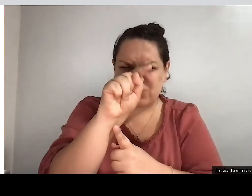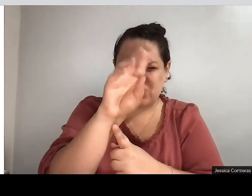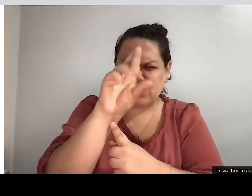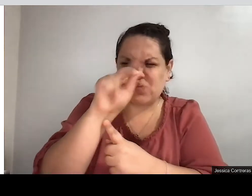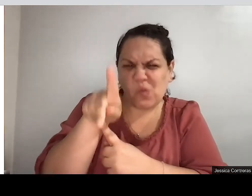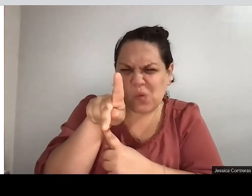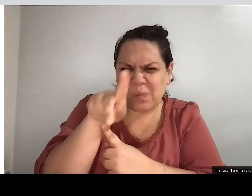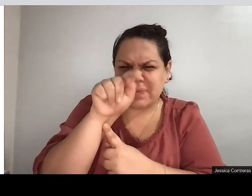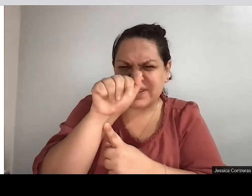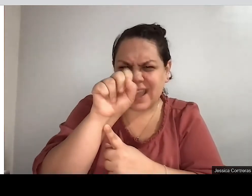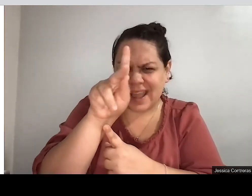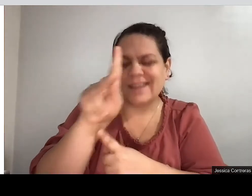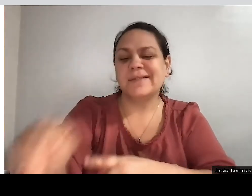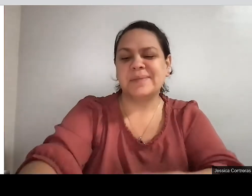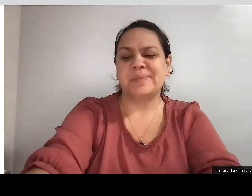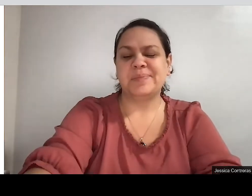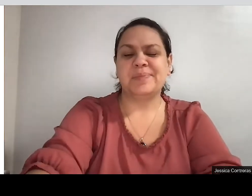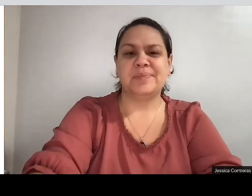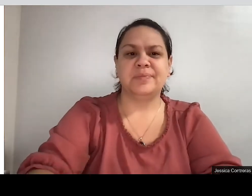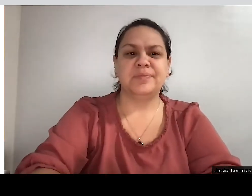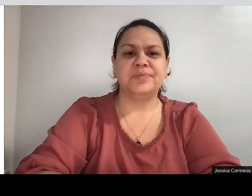I’ll start by explaining the Stroop task is.